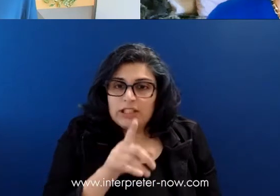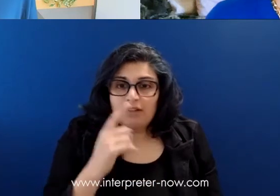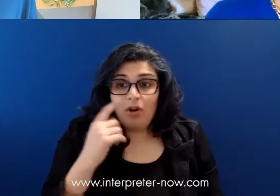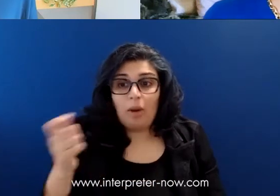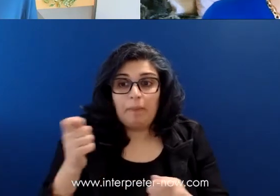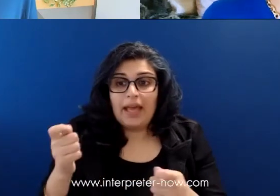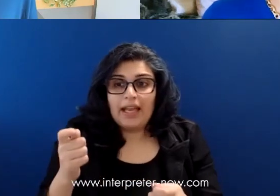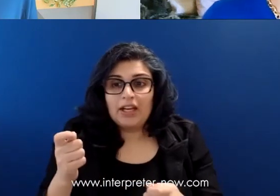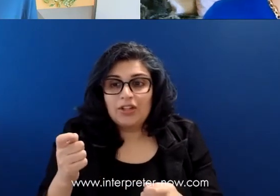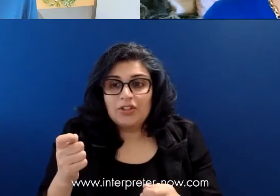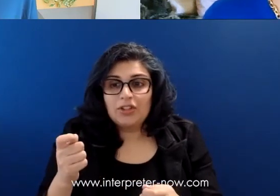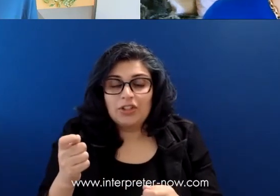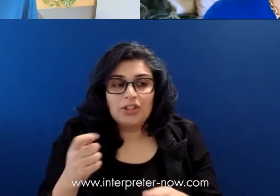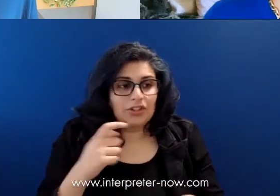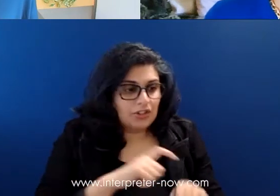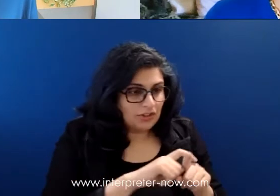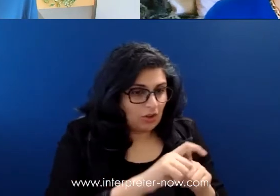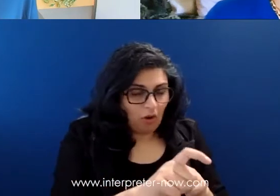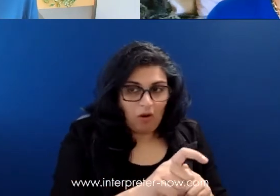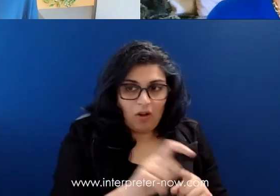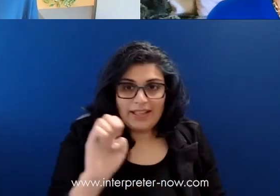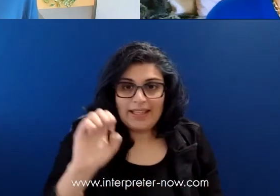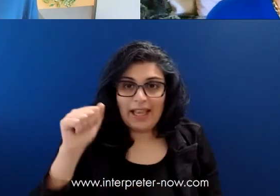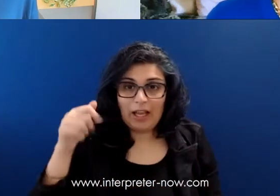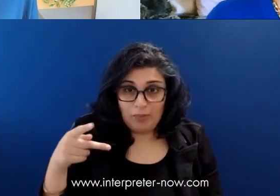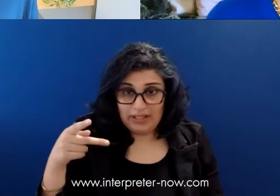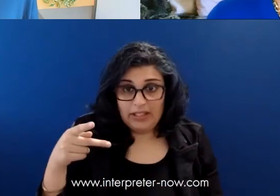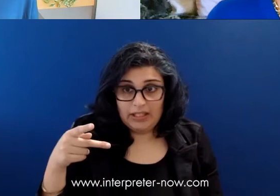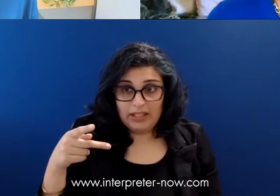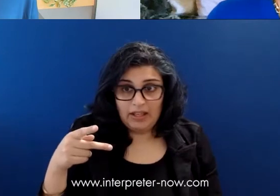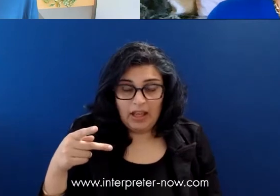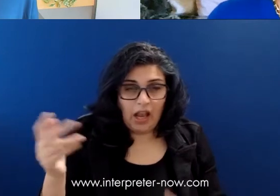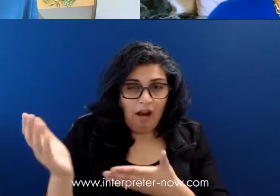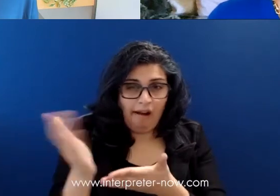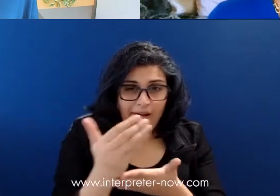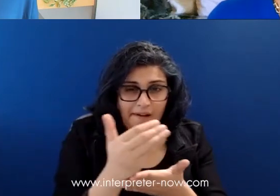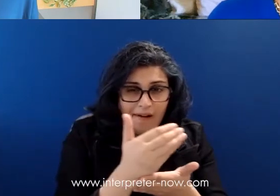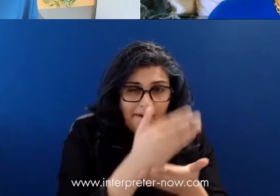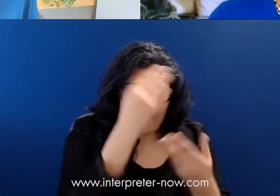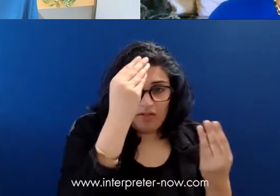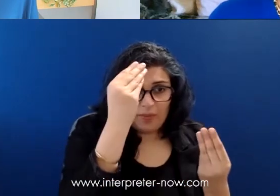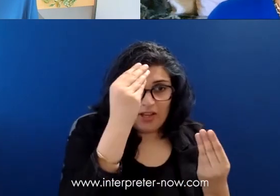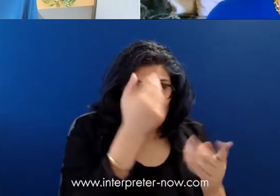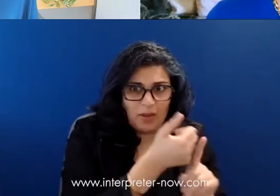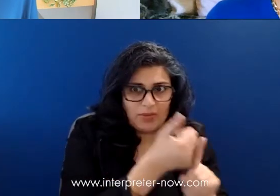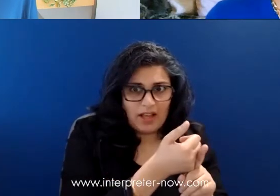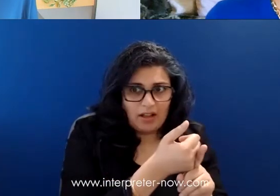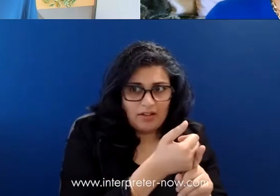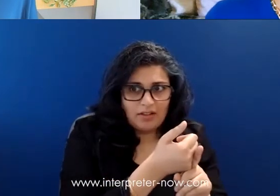single phone call to the EAP, and to gather all the information themselves. "How many sessions?